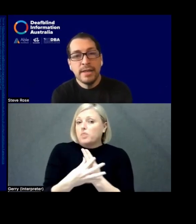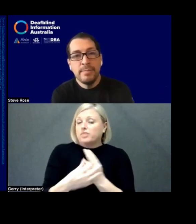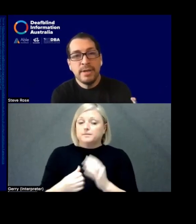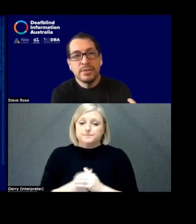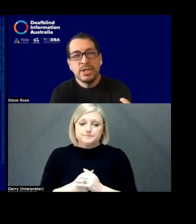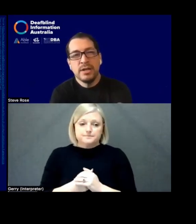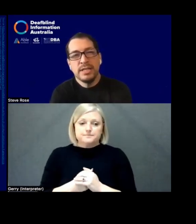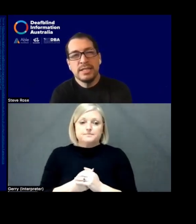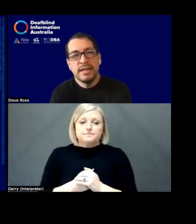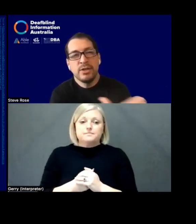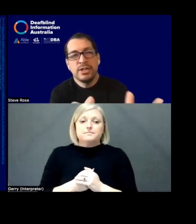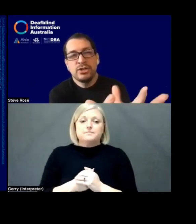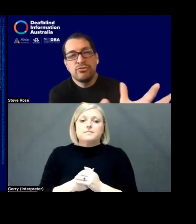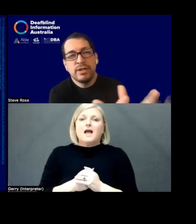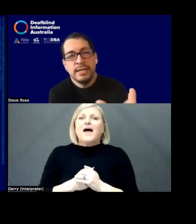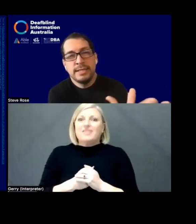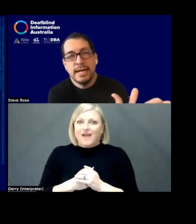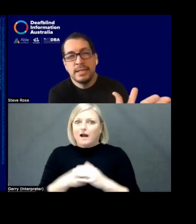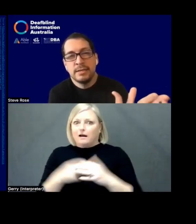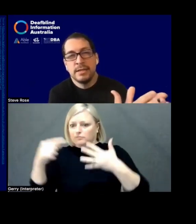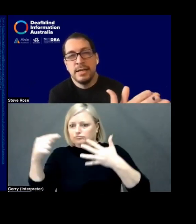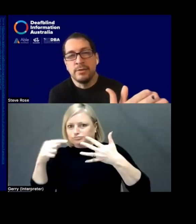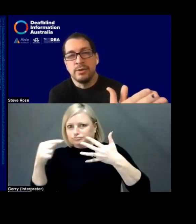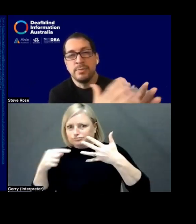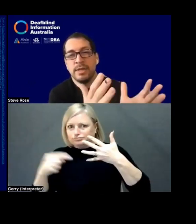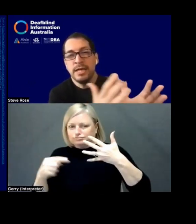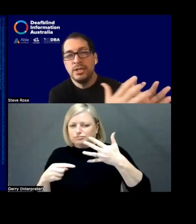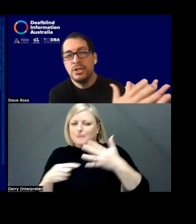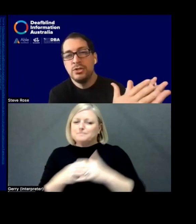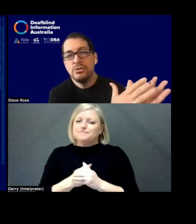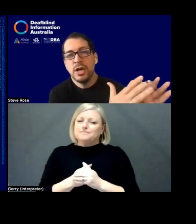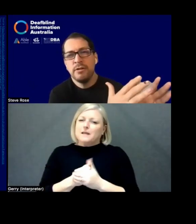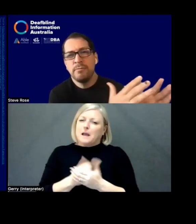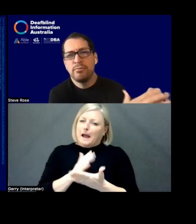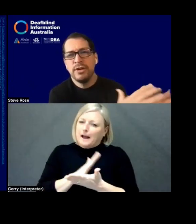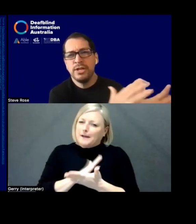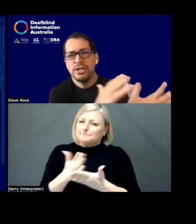Then there are other bits that aren't necessarily strictly tactile sign language, but they do kind of bridge